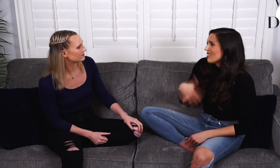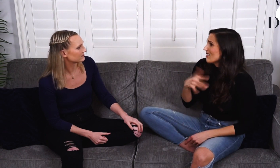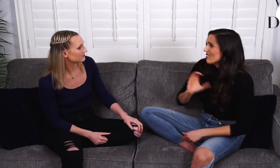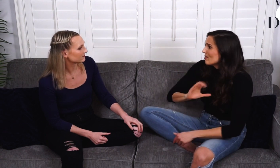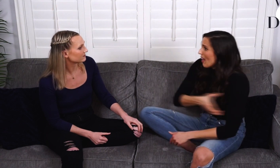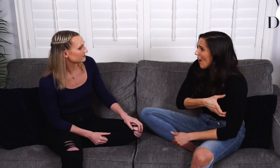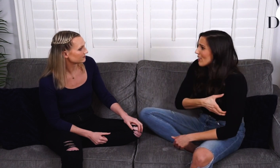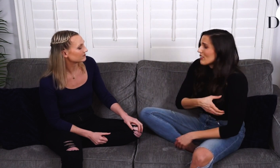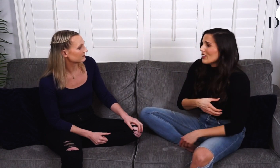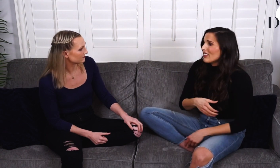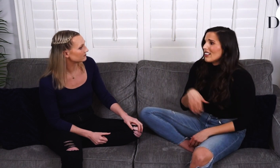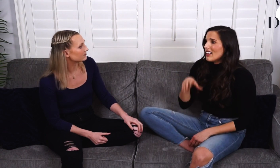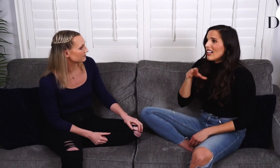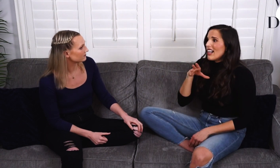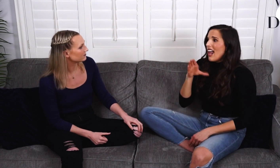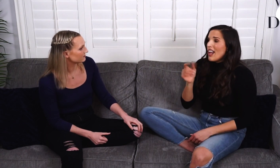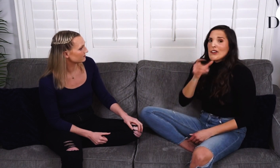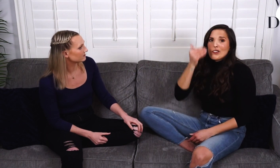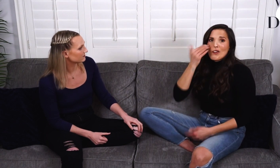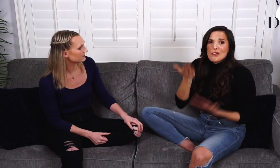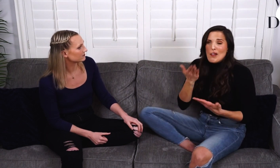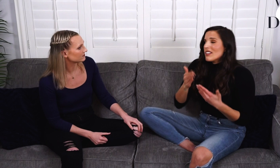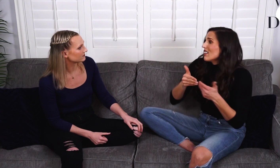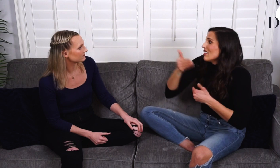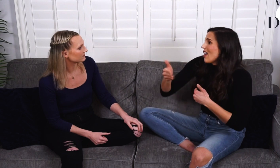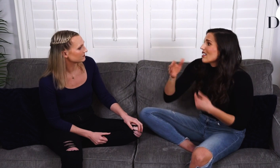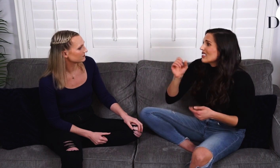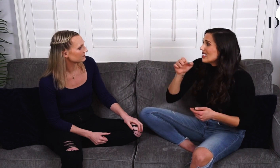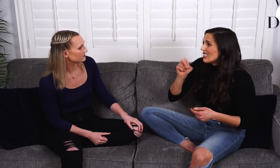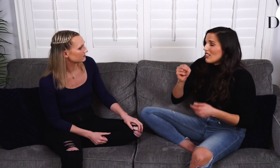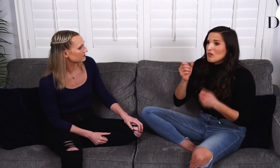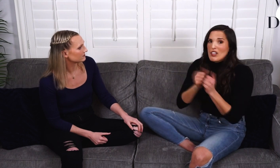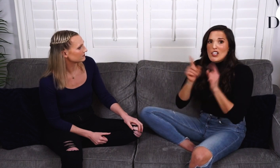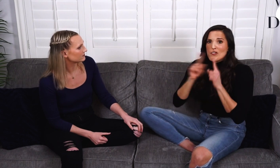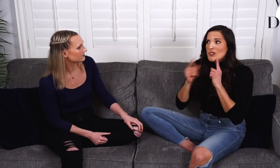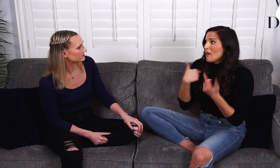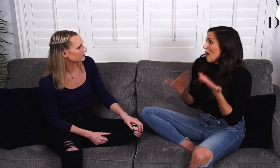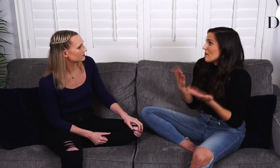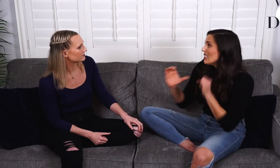It's extremely powerful and who knows maybe in the next season when we interview I might